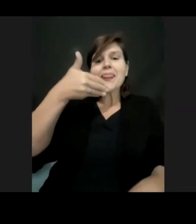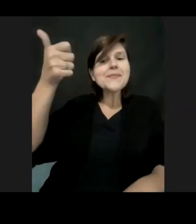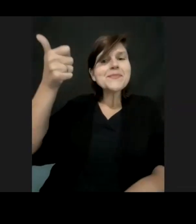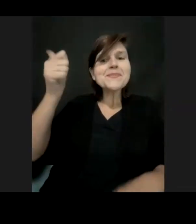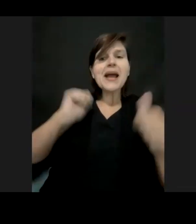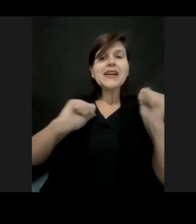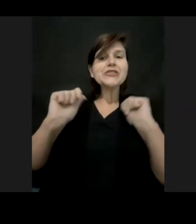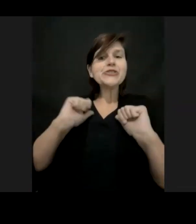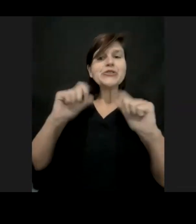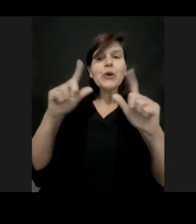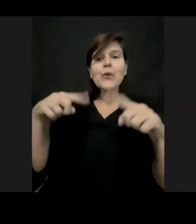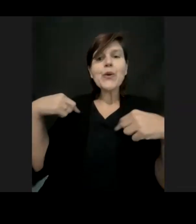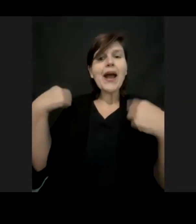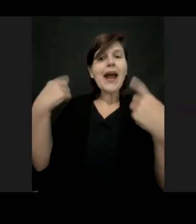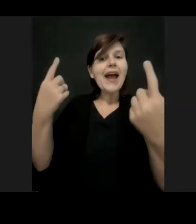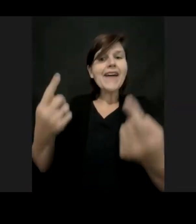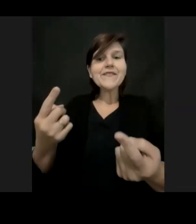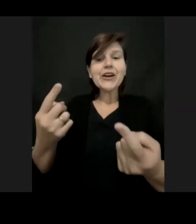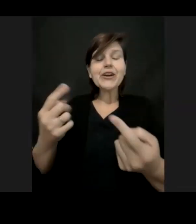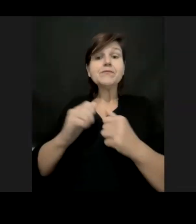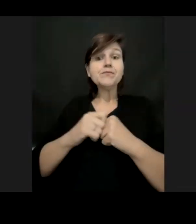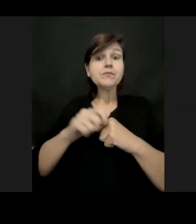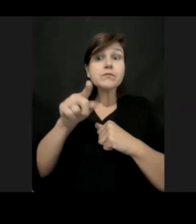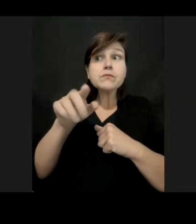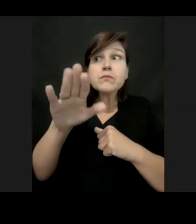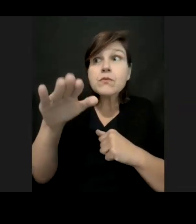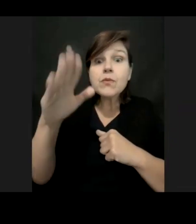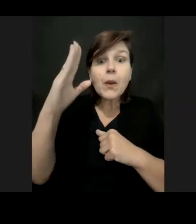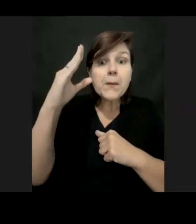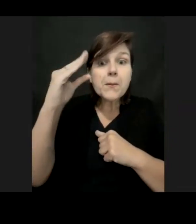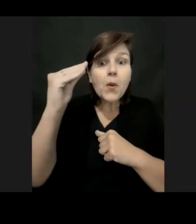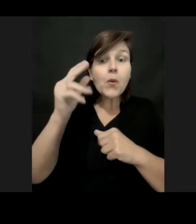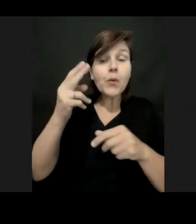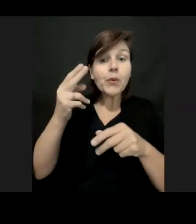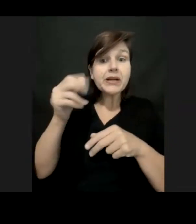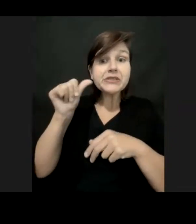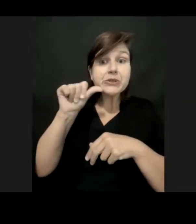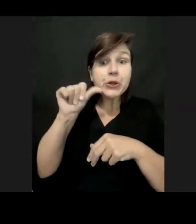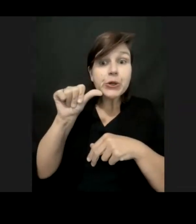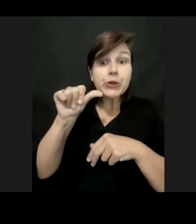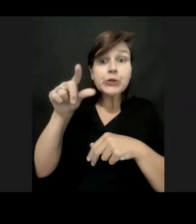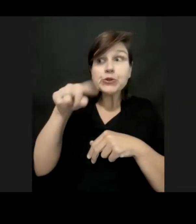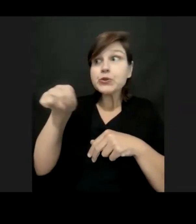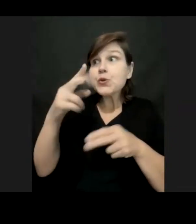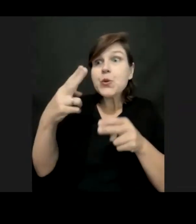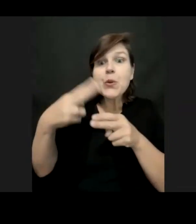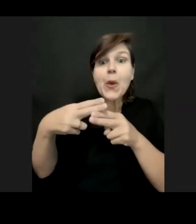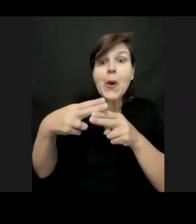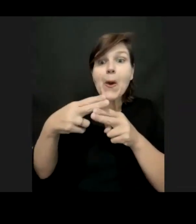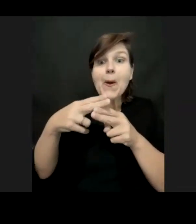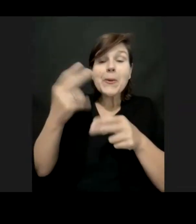Now, boys and girls, as you know, every week, I do some name-calls out and whose turn is it this week?